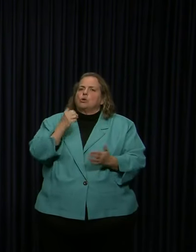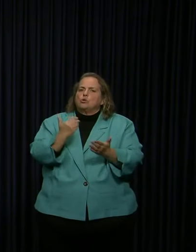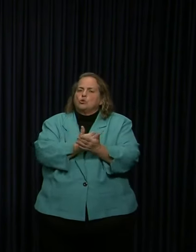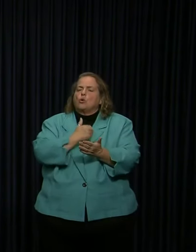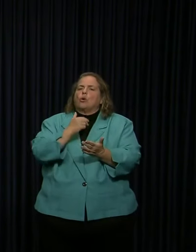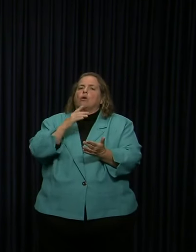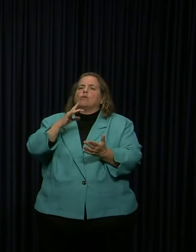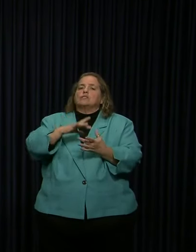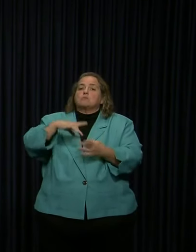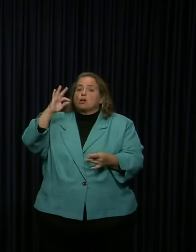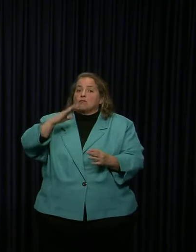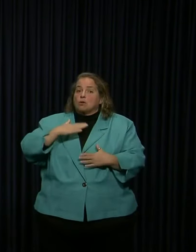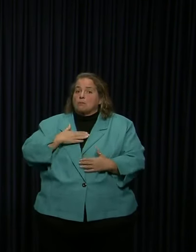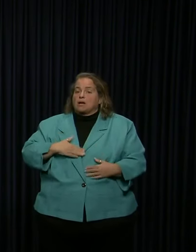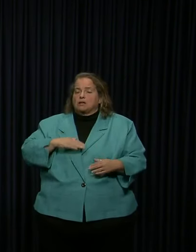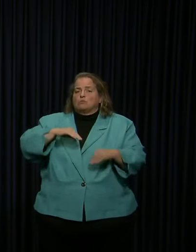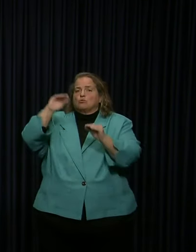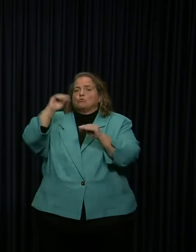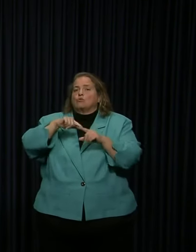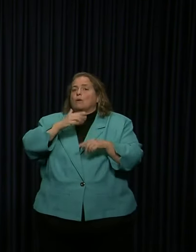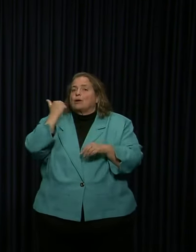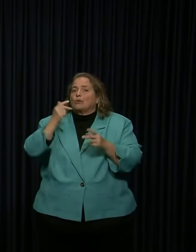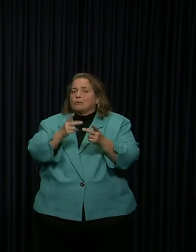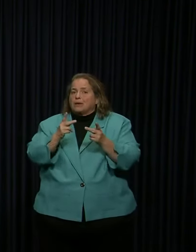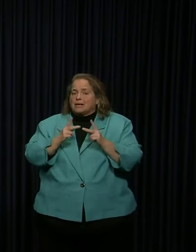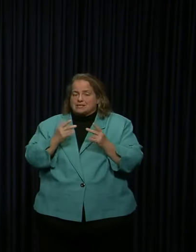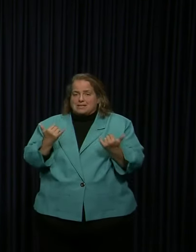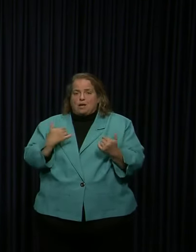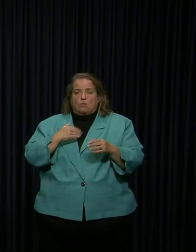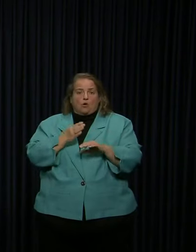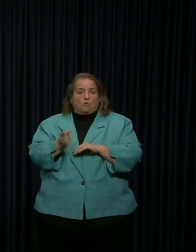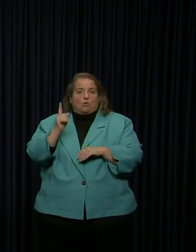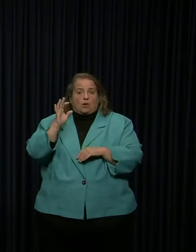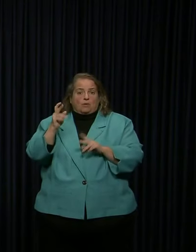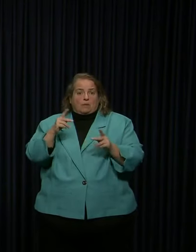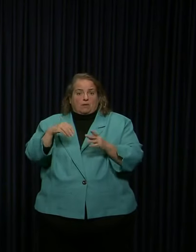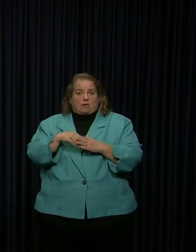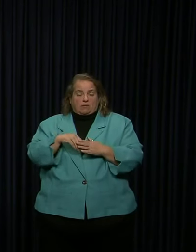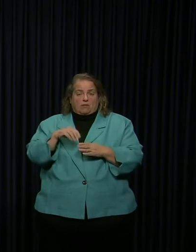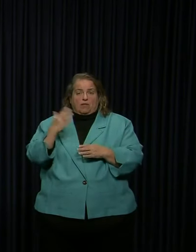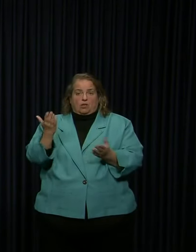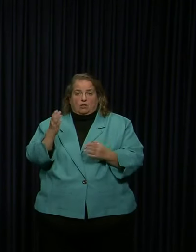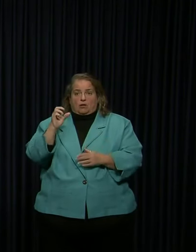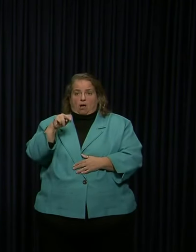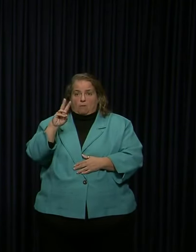TO DO BETTER FOR EVERYBODY ELSE OUT THERE THAT IS AT RISK OF